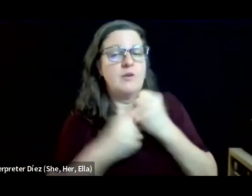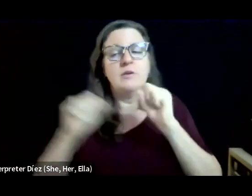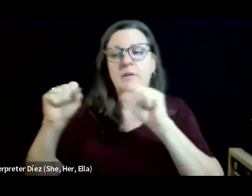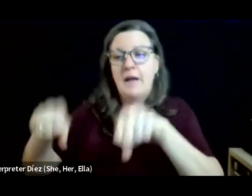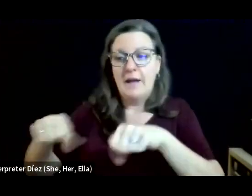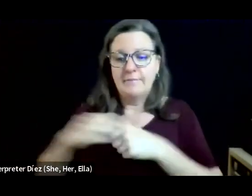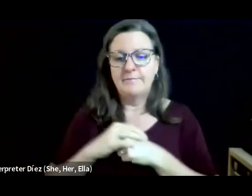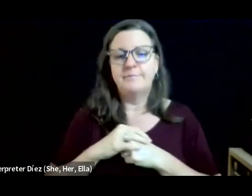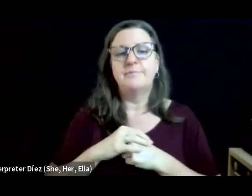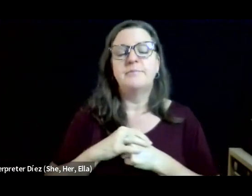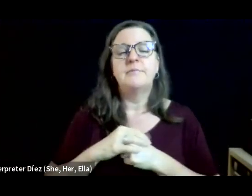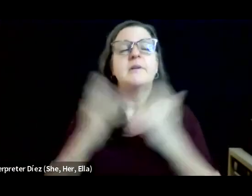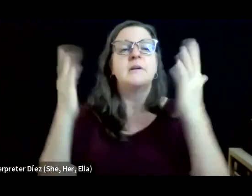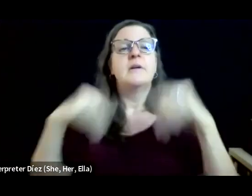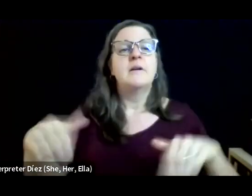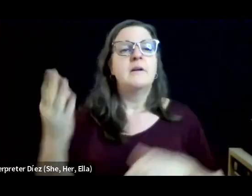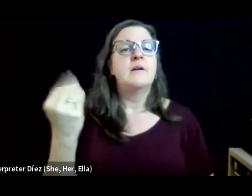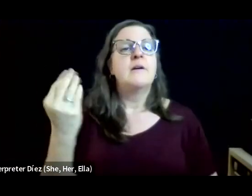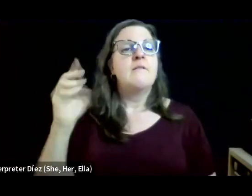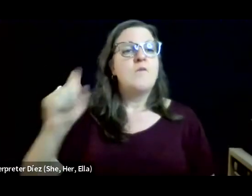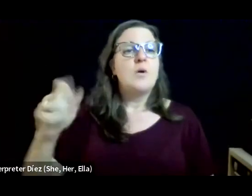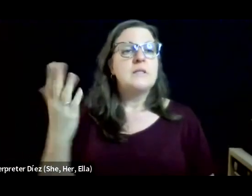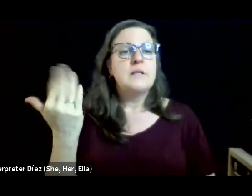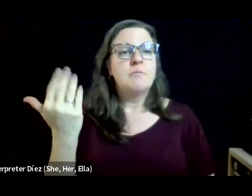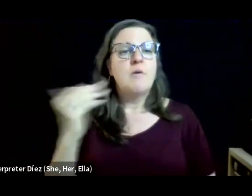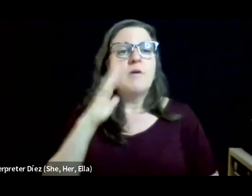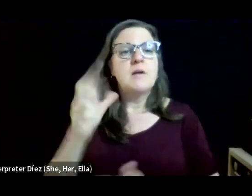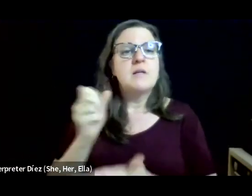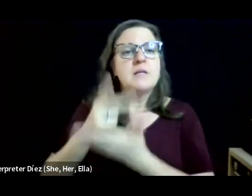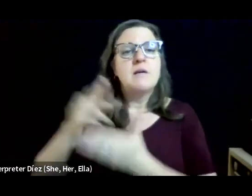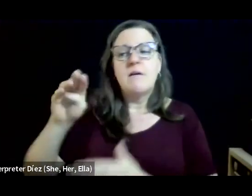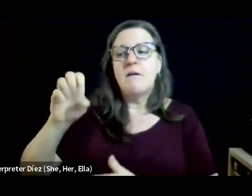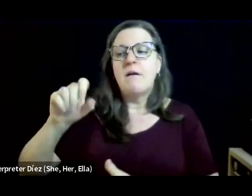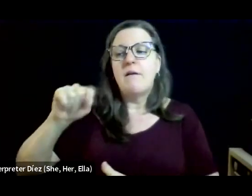Item #14.15, Approval of Master Services